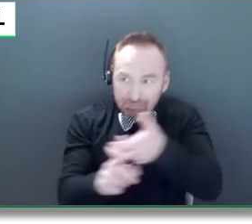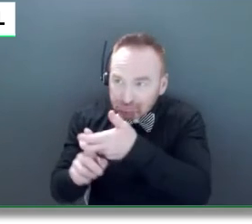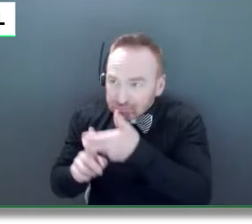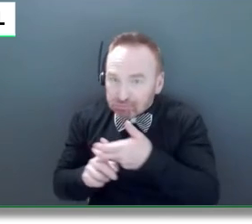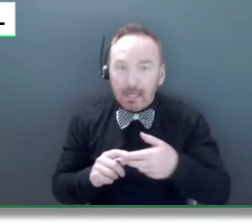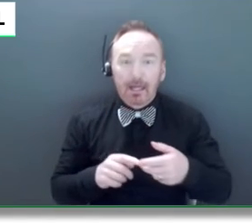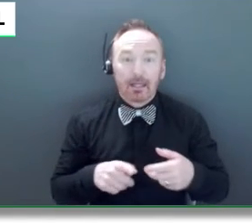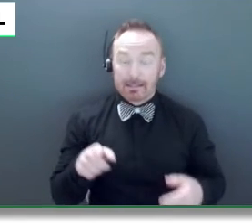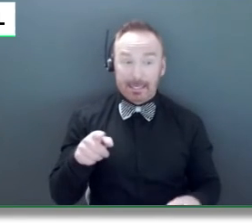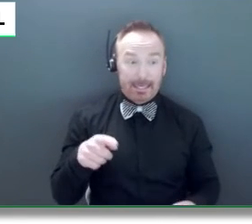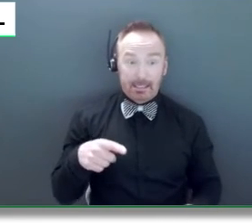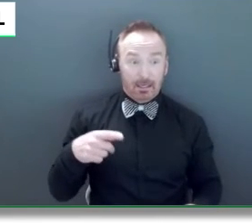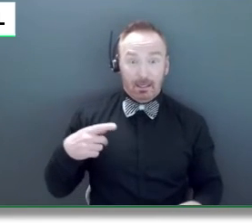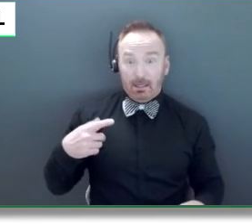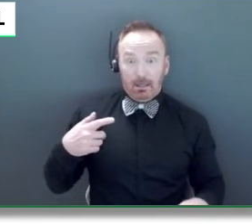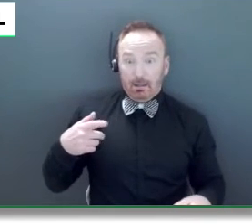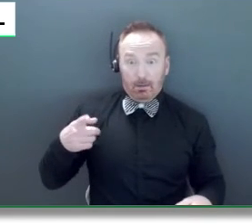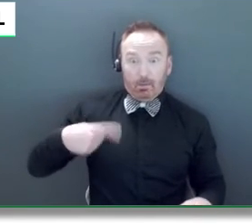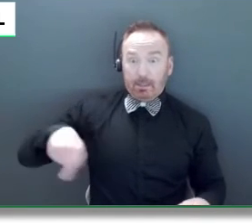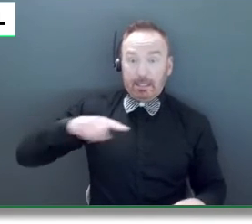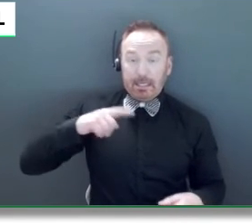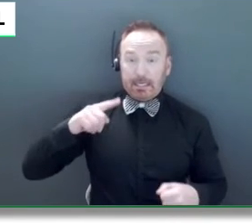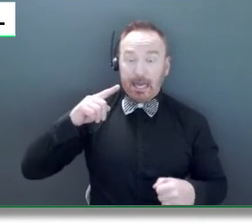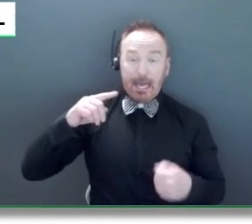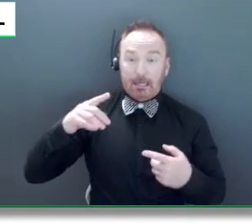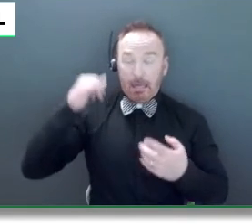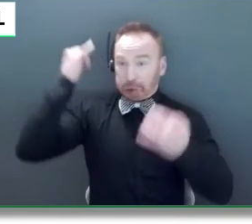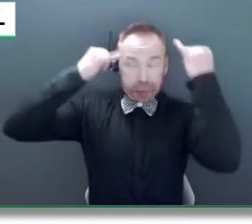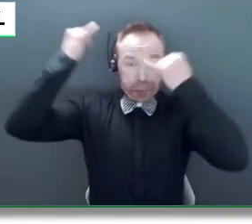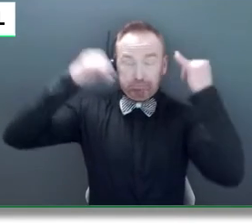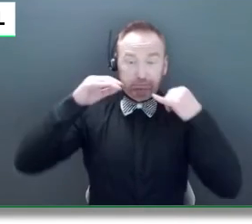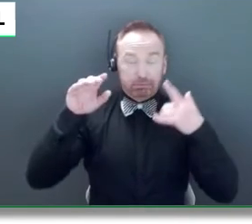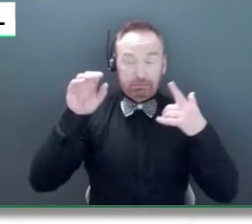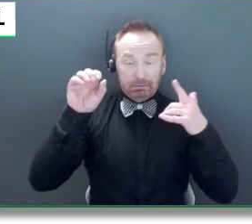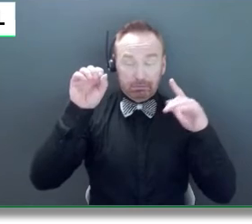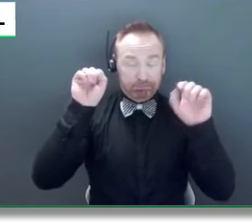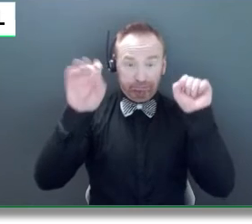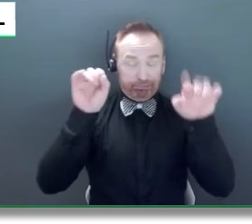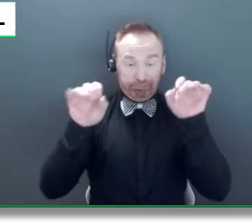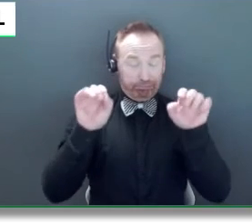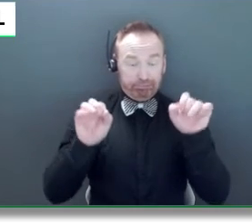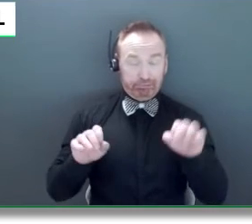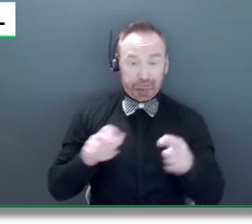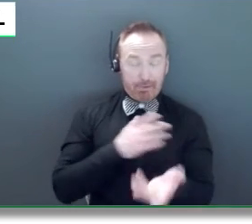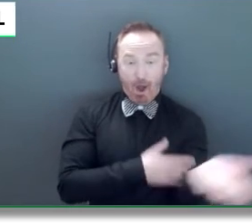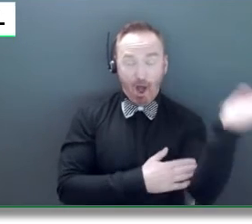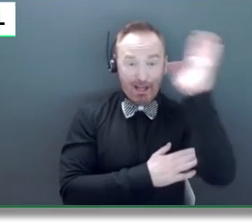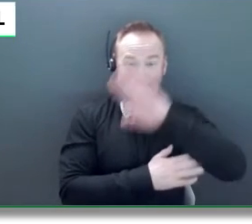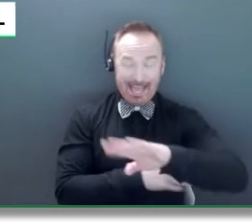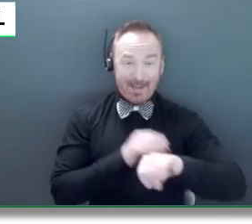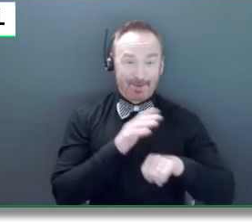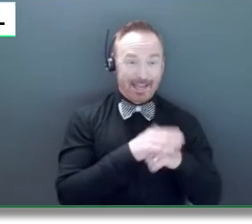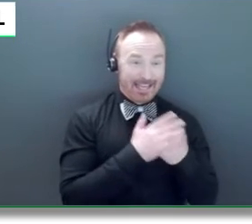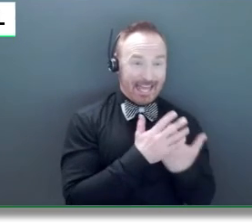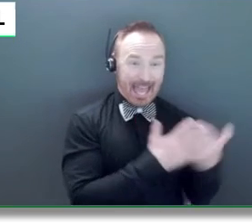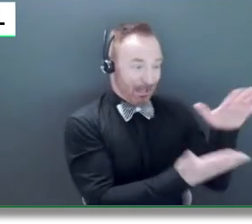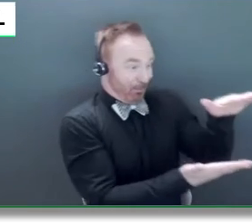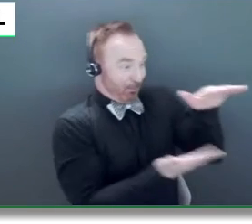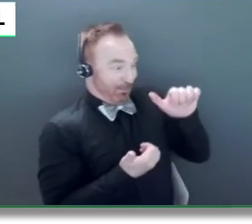can tell you you know 10 million dollars and we're going to go and and try and do things our way but it doesn't that doesn't actually